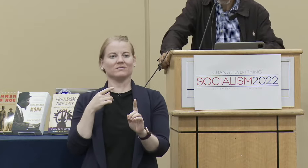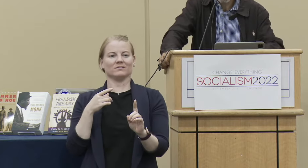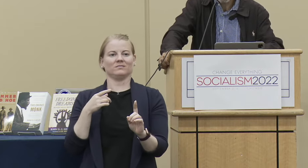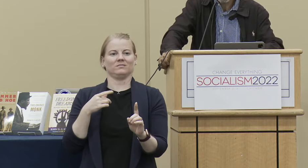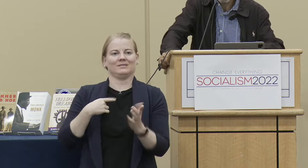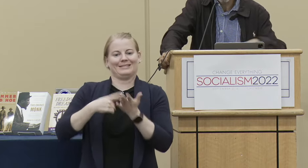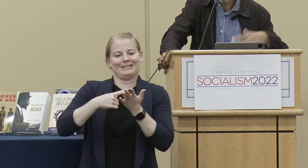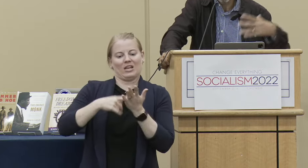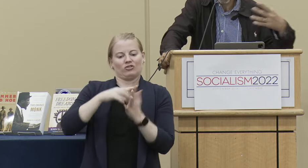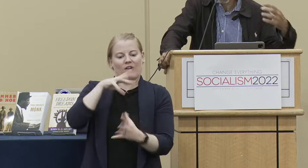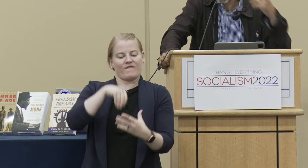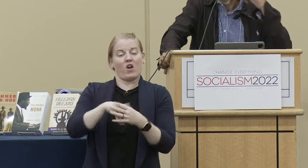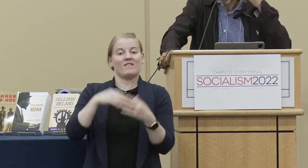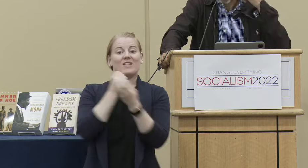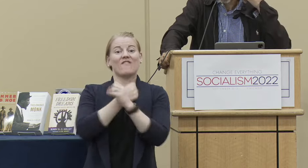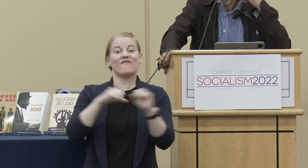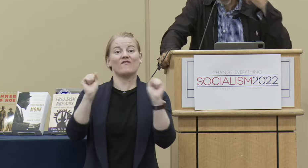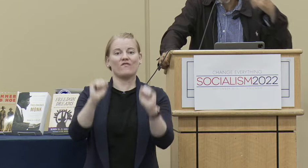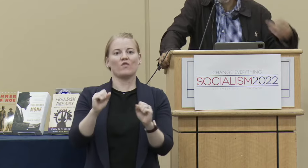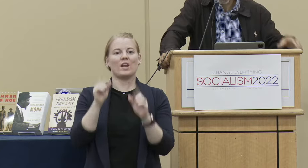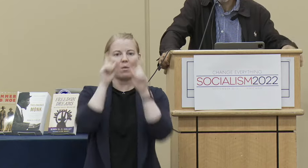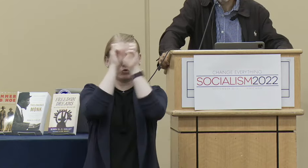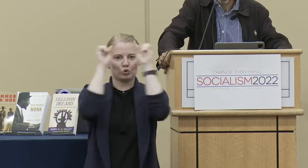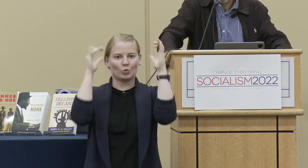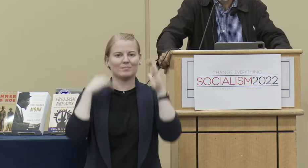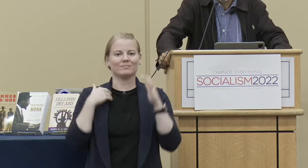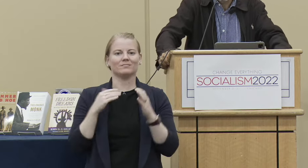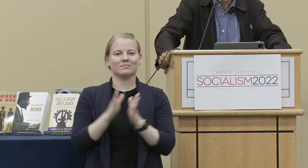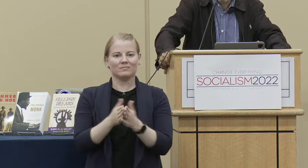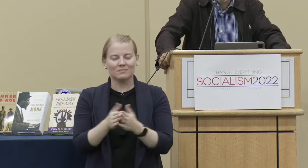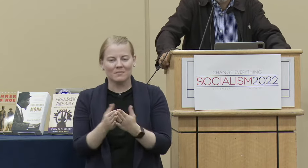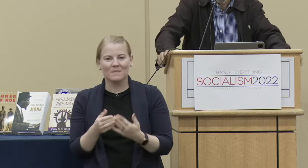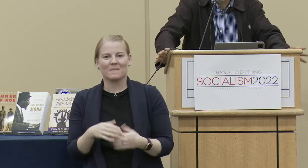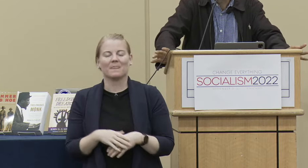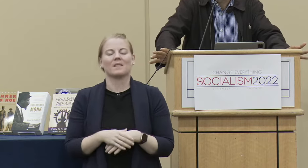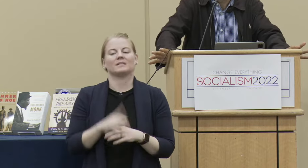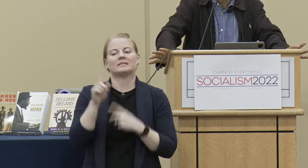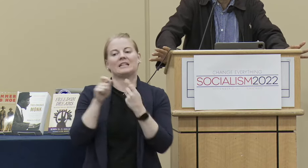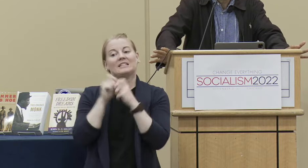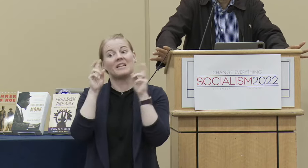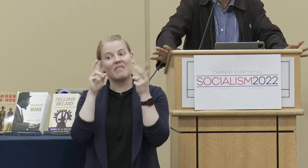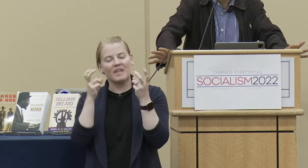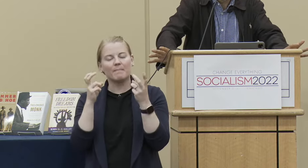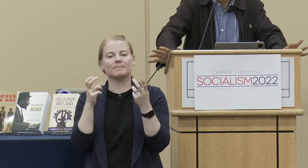chief arguments of "Freedom Dreams. " The exact theme that